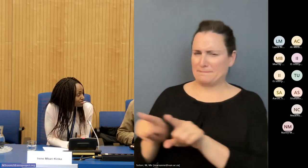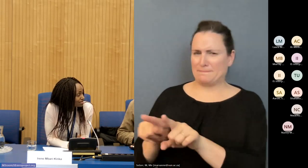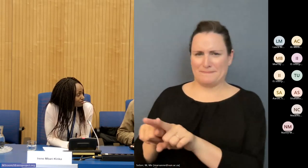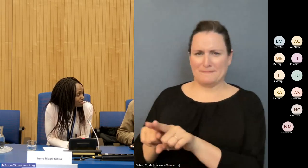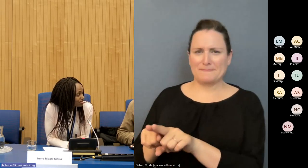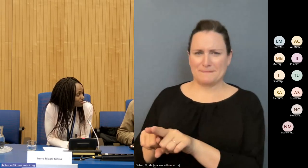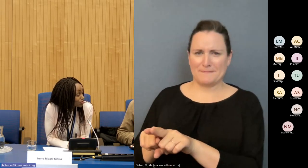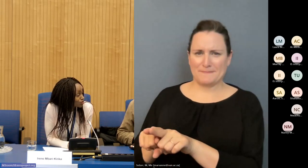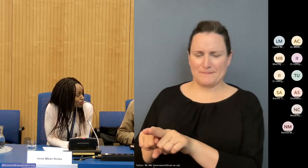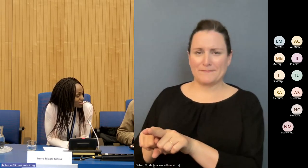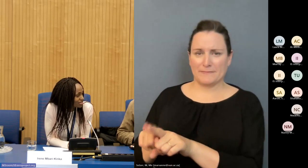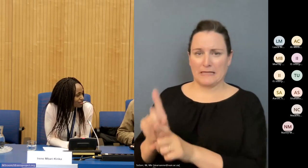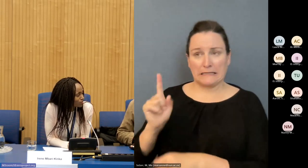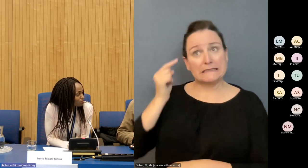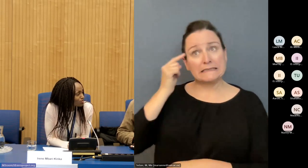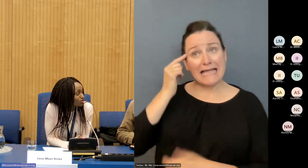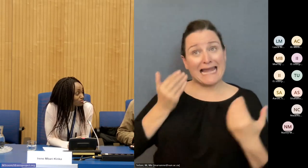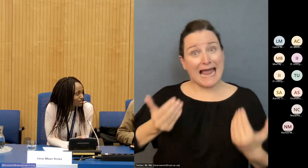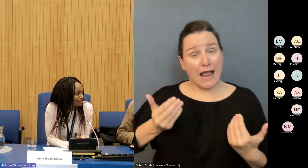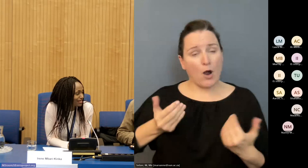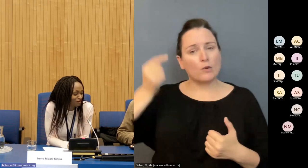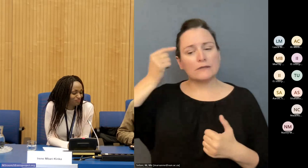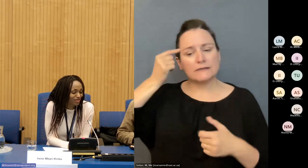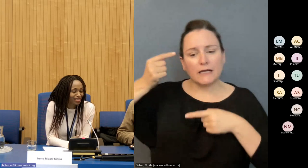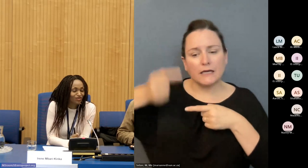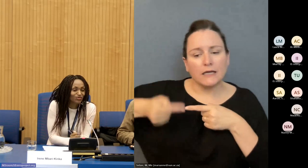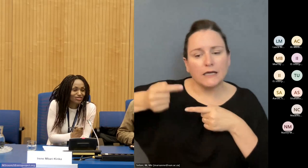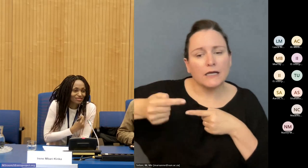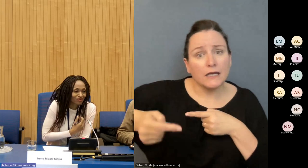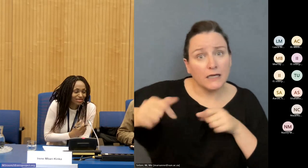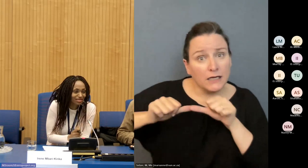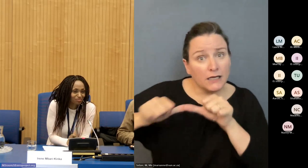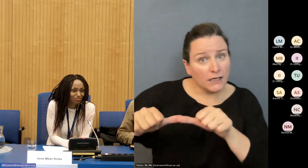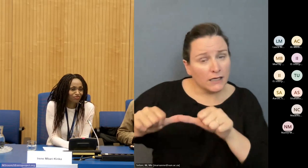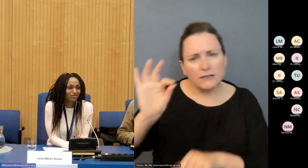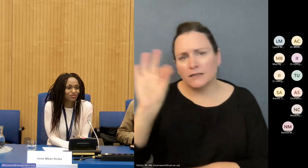sustainability, when you are not here can your program run? I know in running a non-profit,